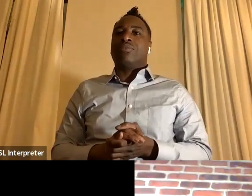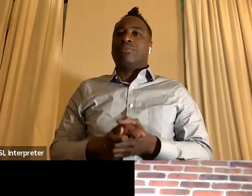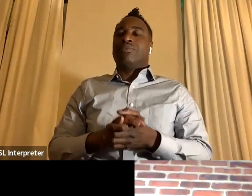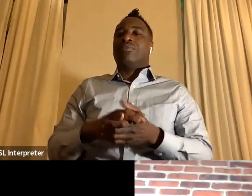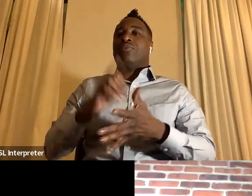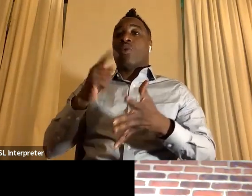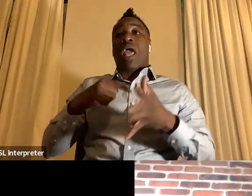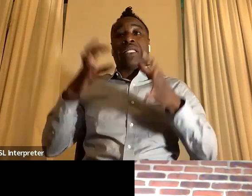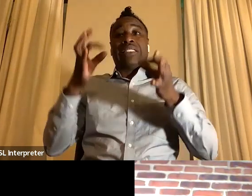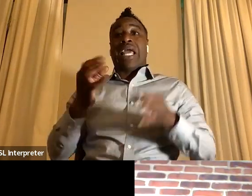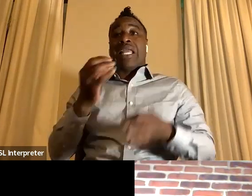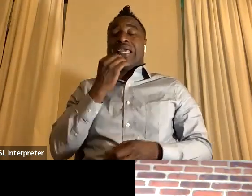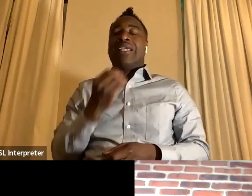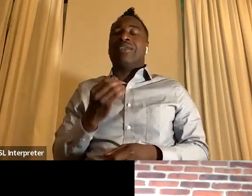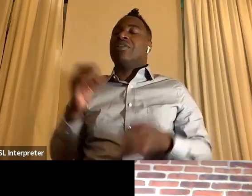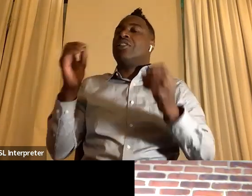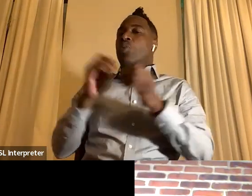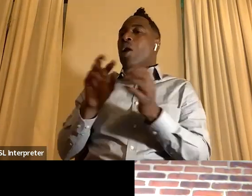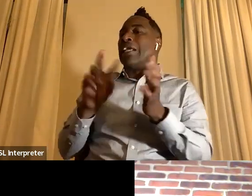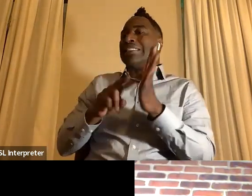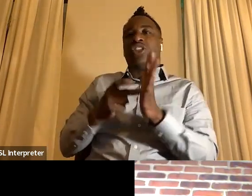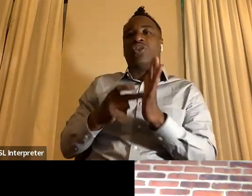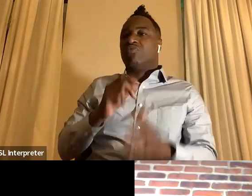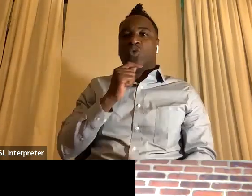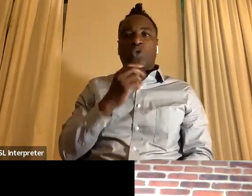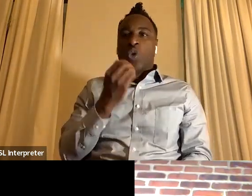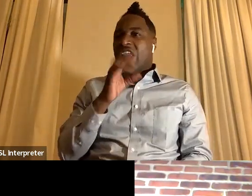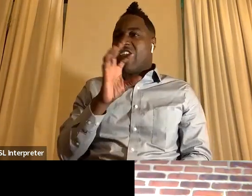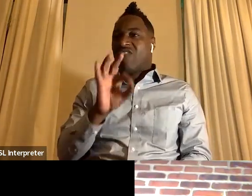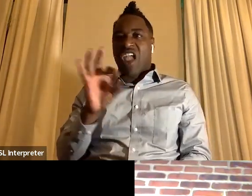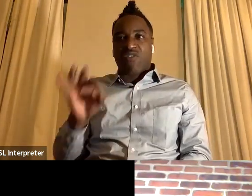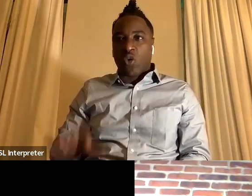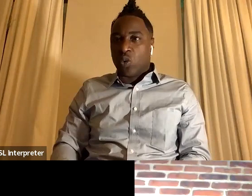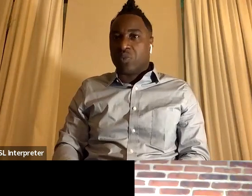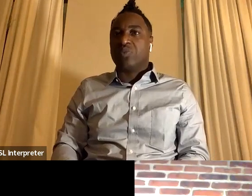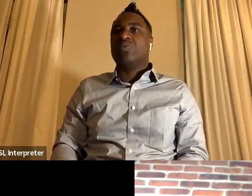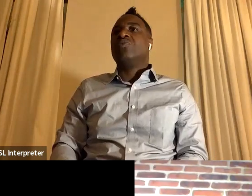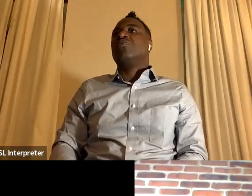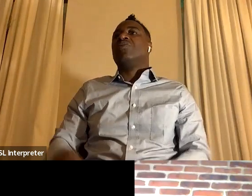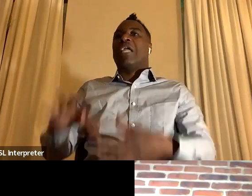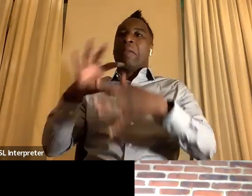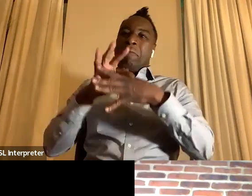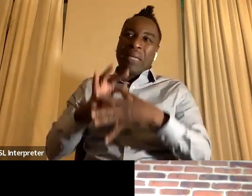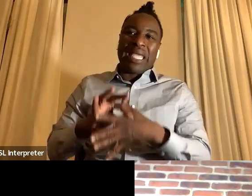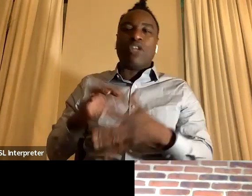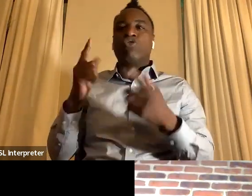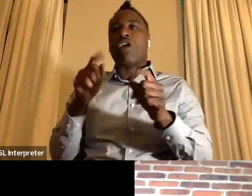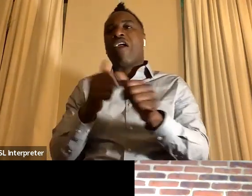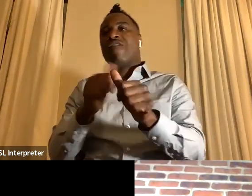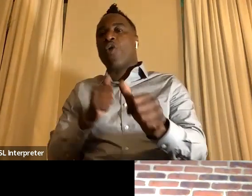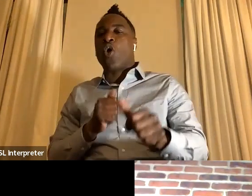way more into like, I don't really fast food anymore or like needs. And I try to stay away from like dairy, things like that.